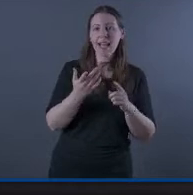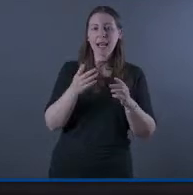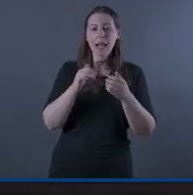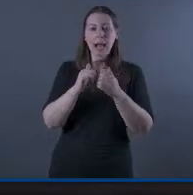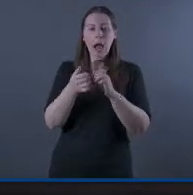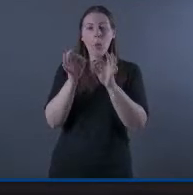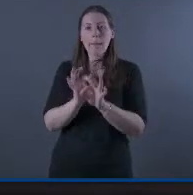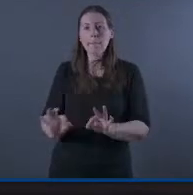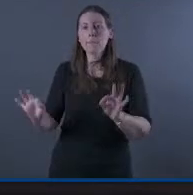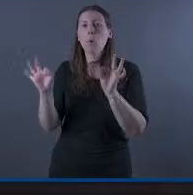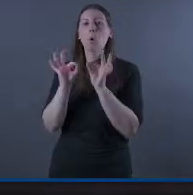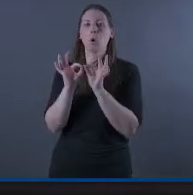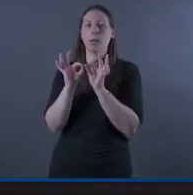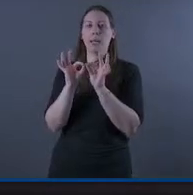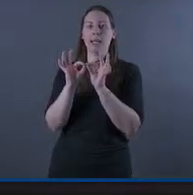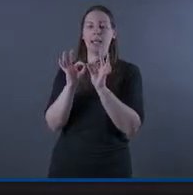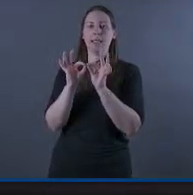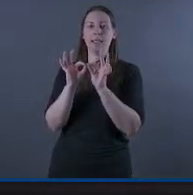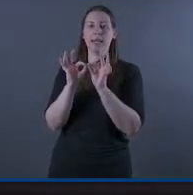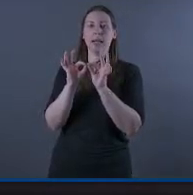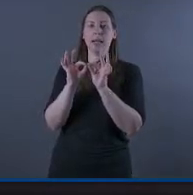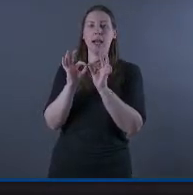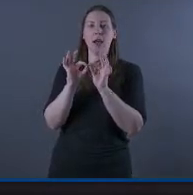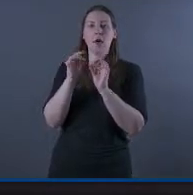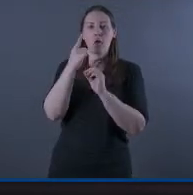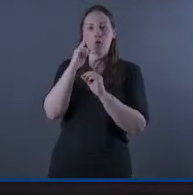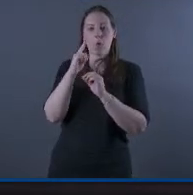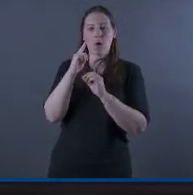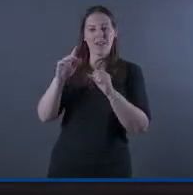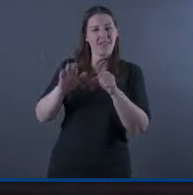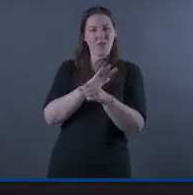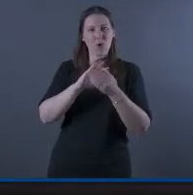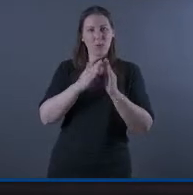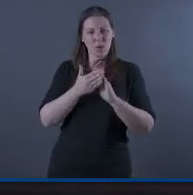to get their elder population vaccinated and protected.